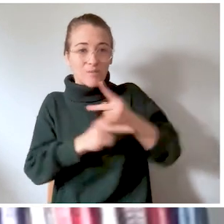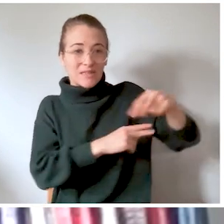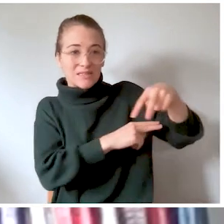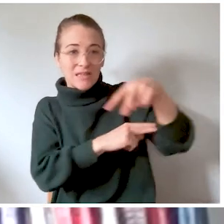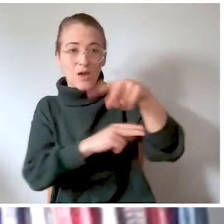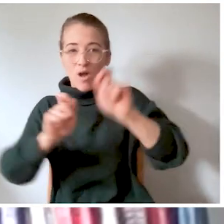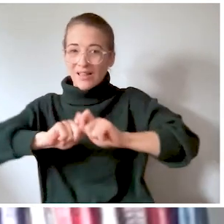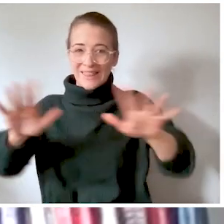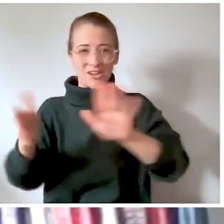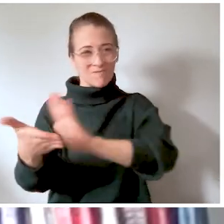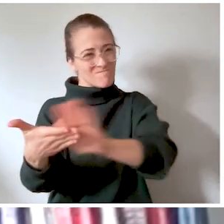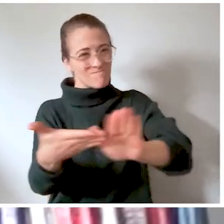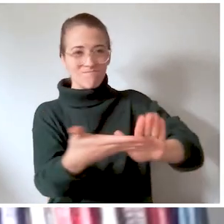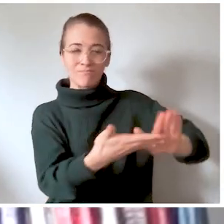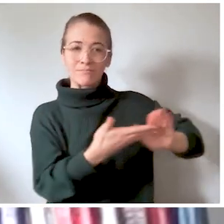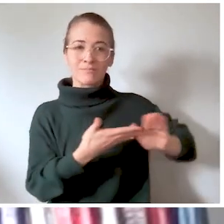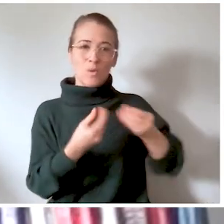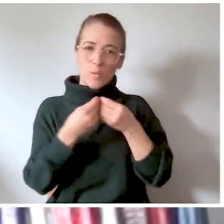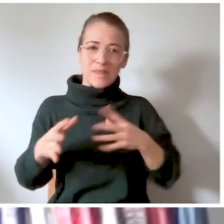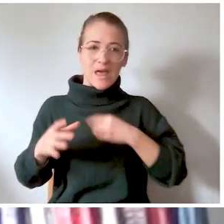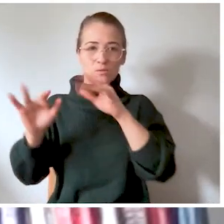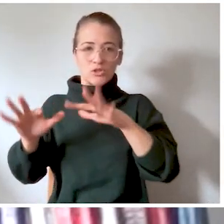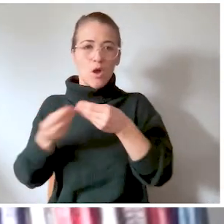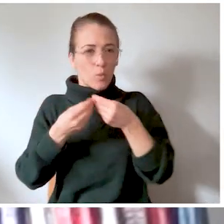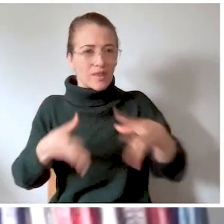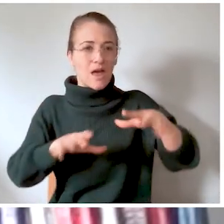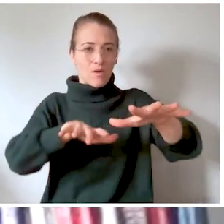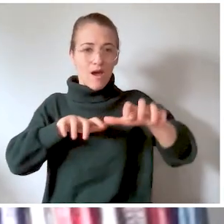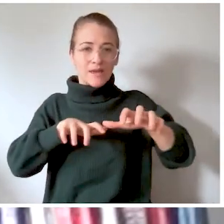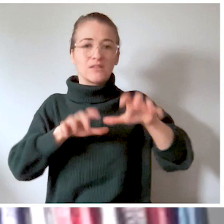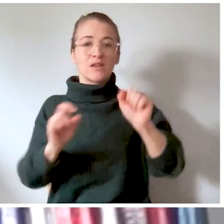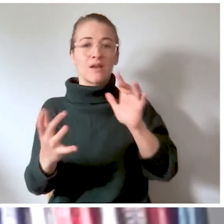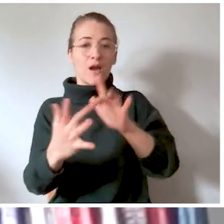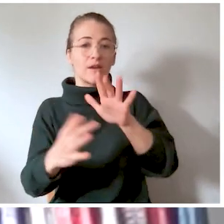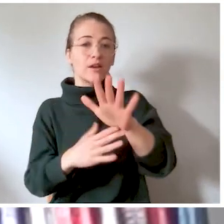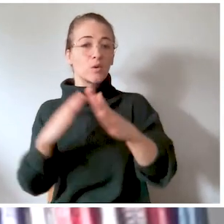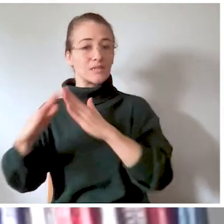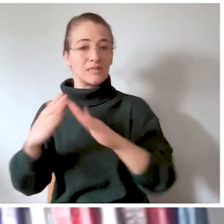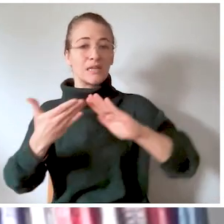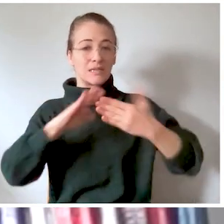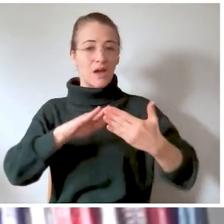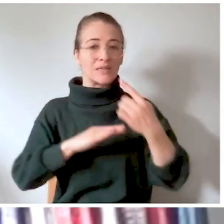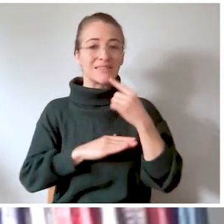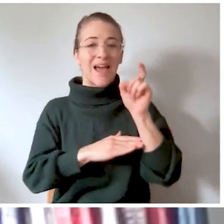around your area free of snow and ice. So you could contact your city or your town and say, "I need a reasonable accommodation.